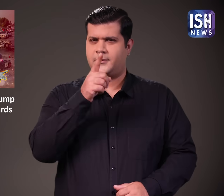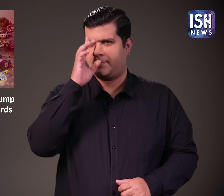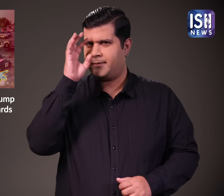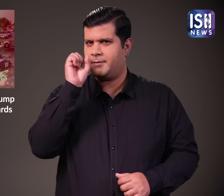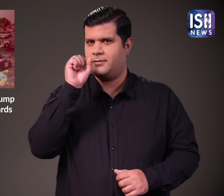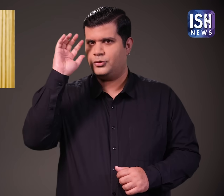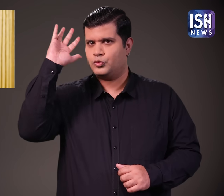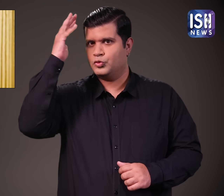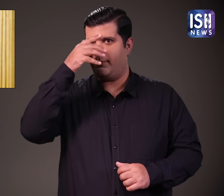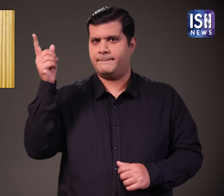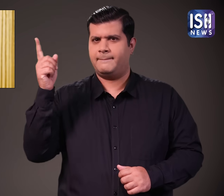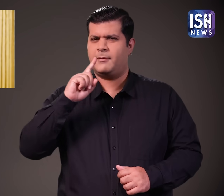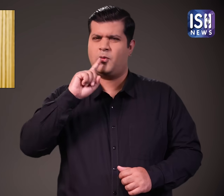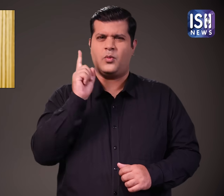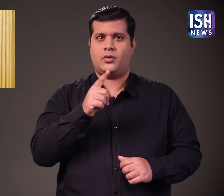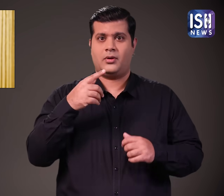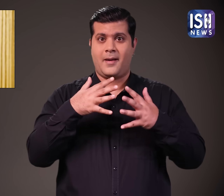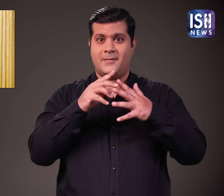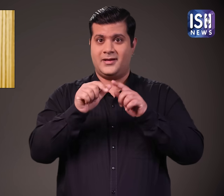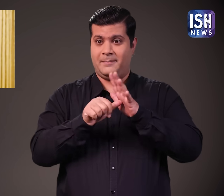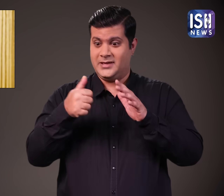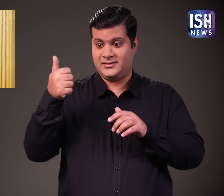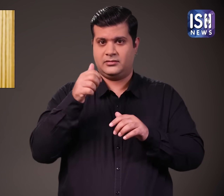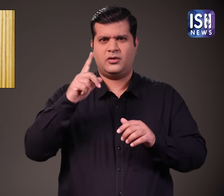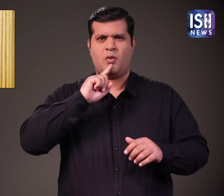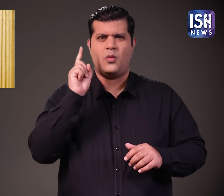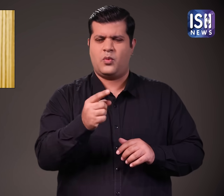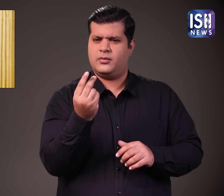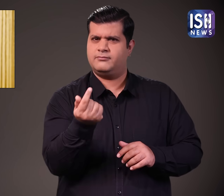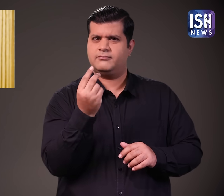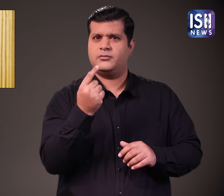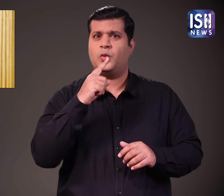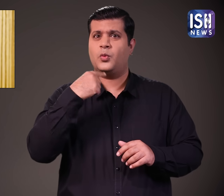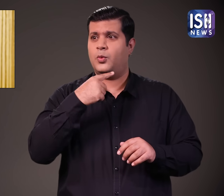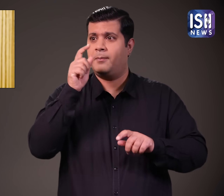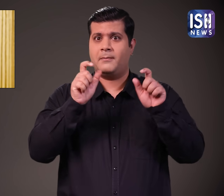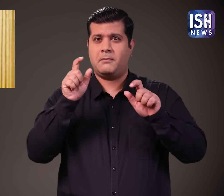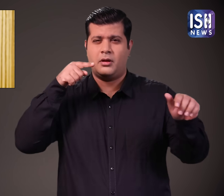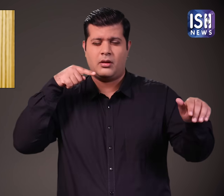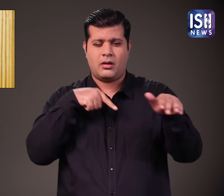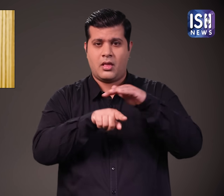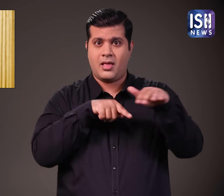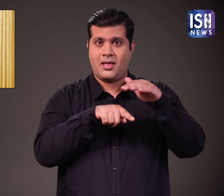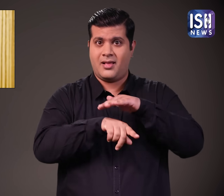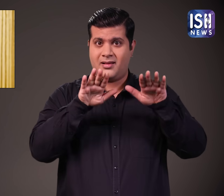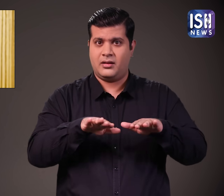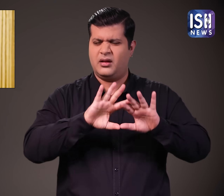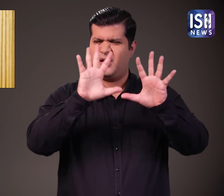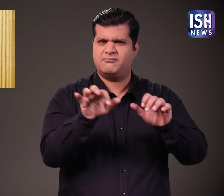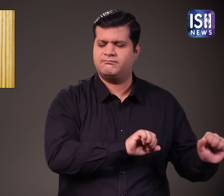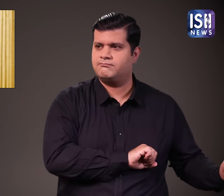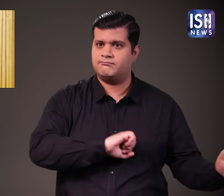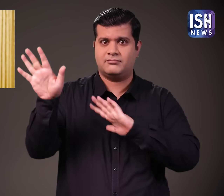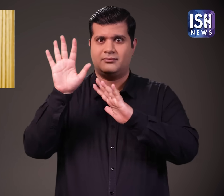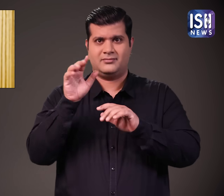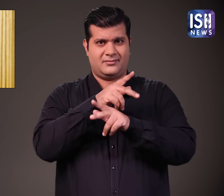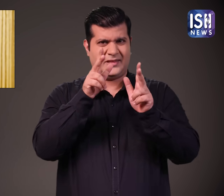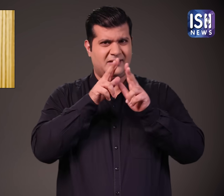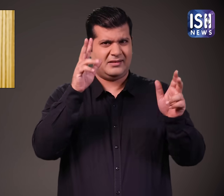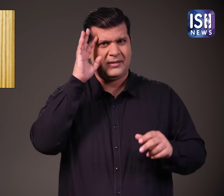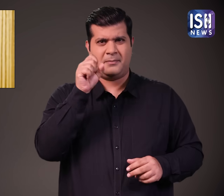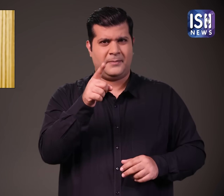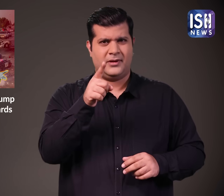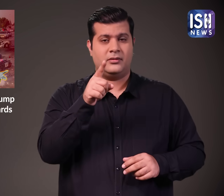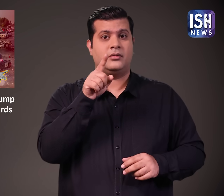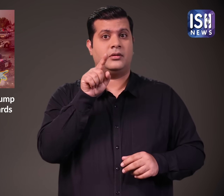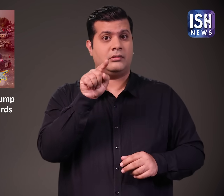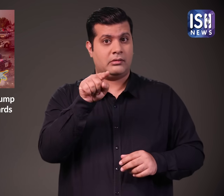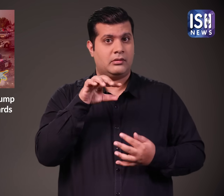You might remember that Donald Trump had ordered the illegal immigrants to be thrown out of the U.S.